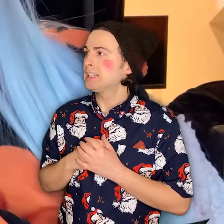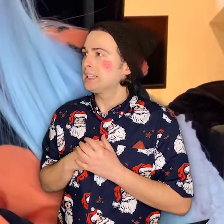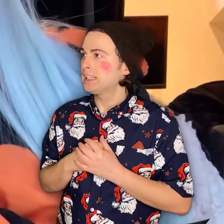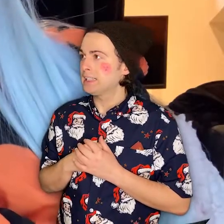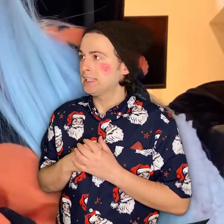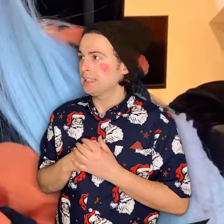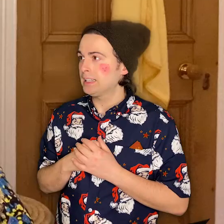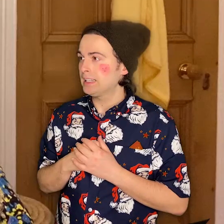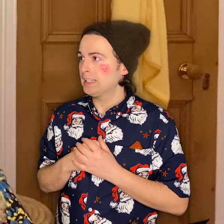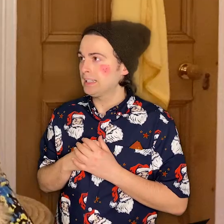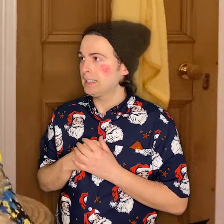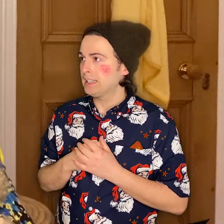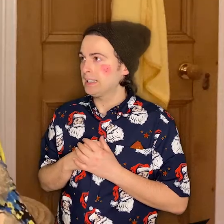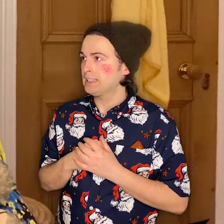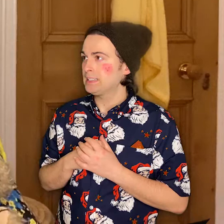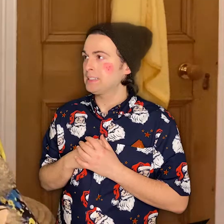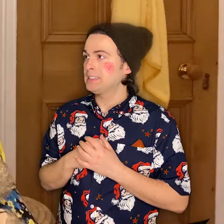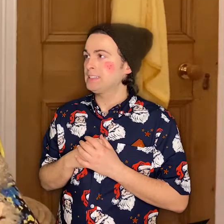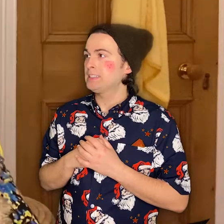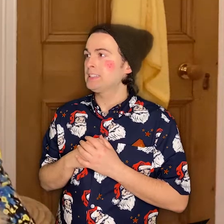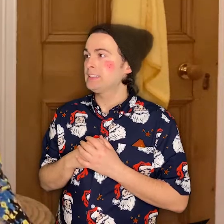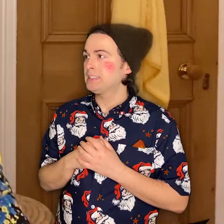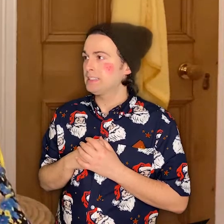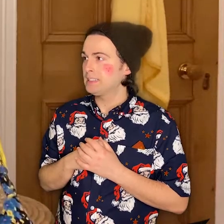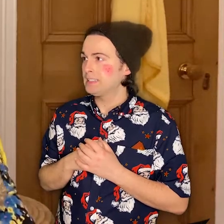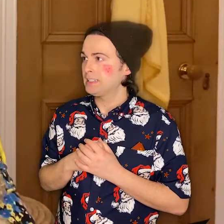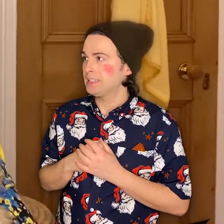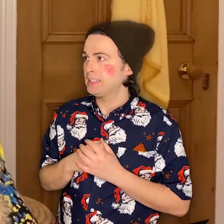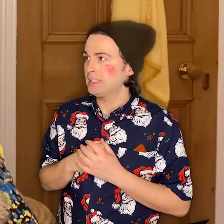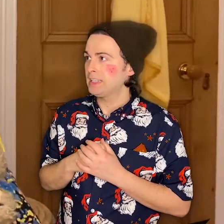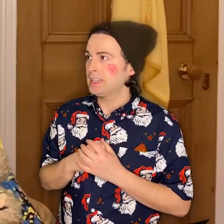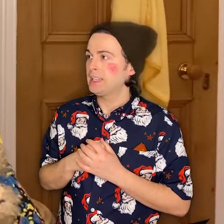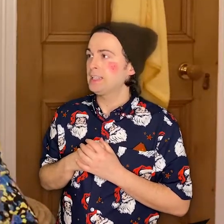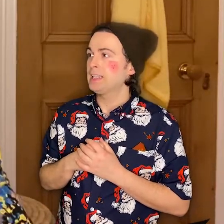Wind – That's what I said, I want to watch apocalypse now now